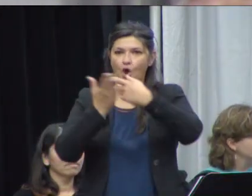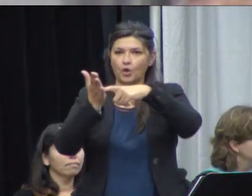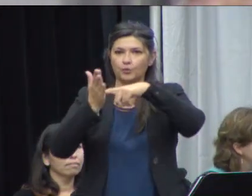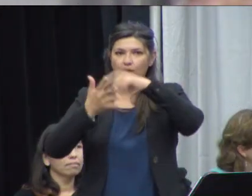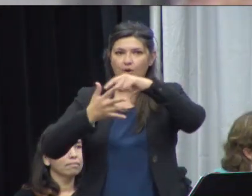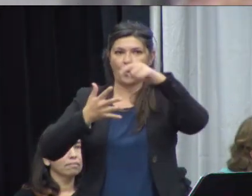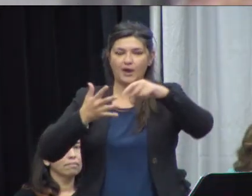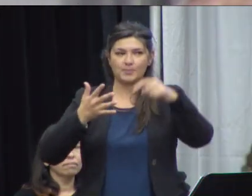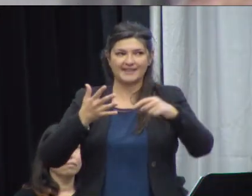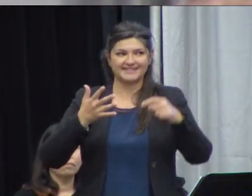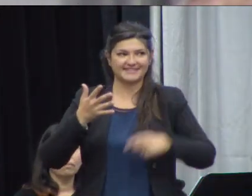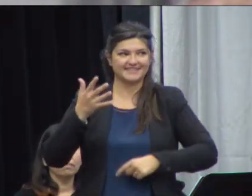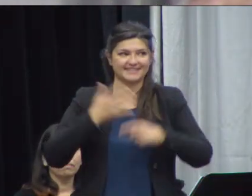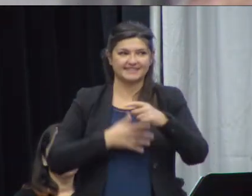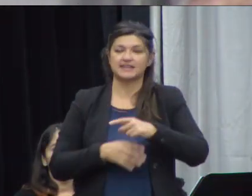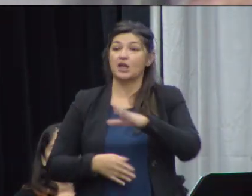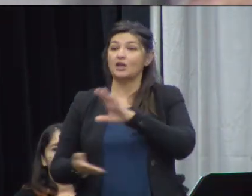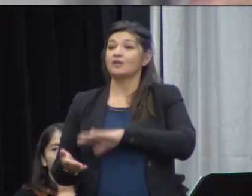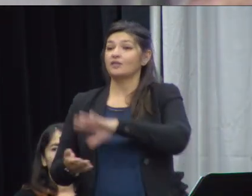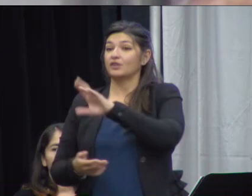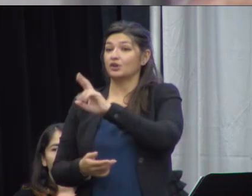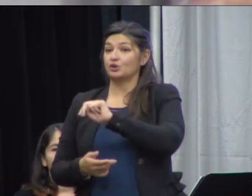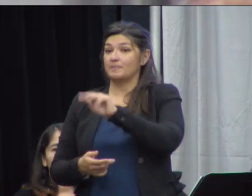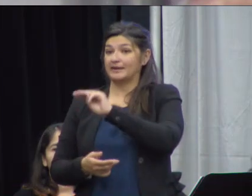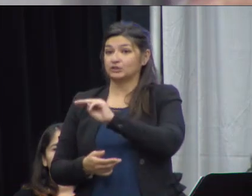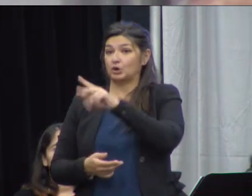along with the New Mexico Public Education Department.